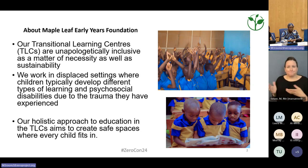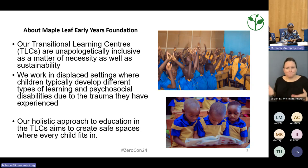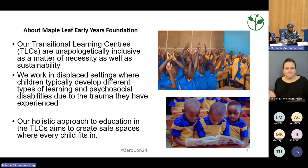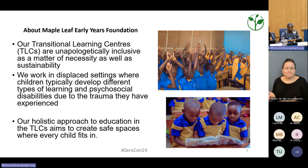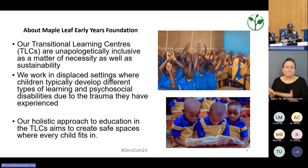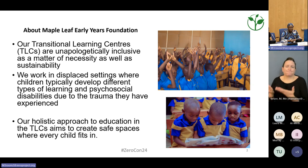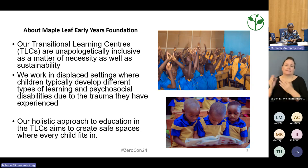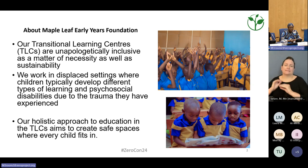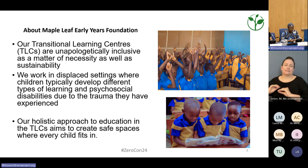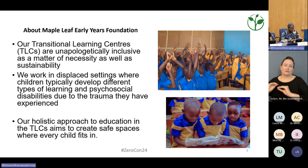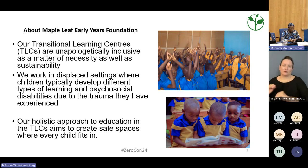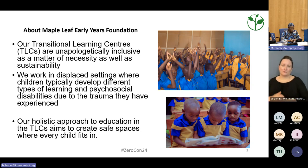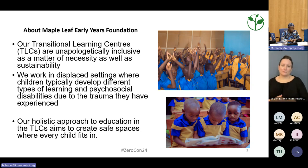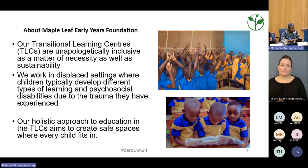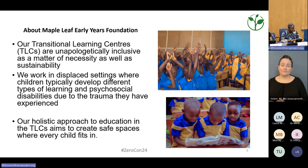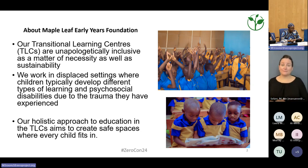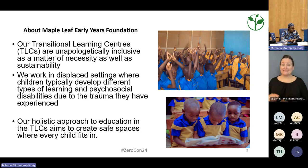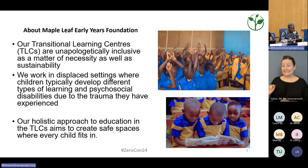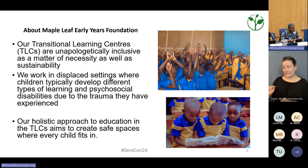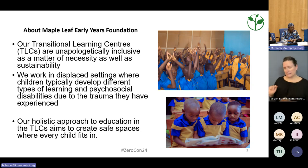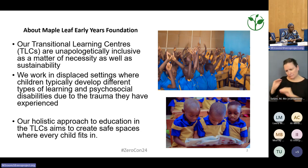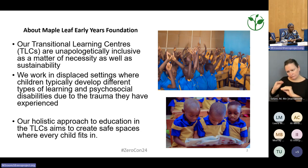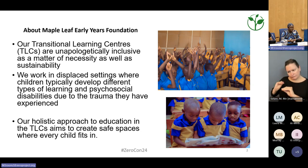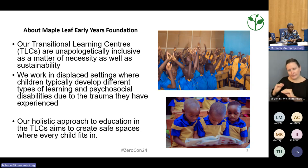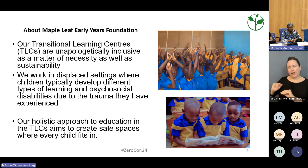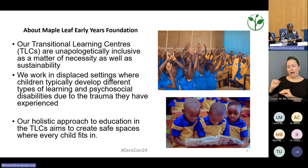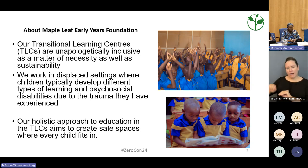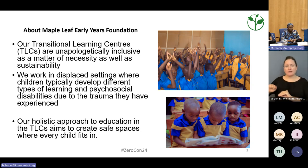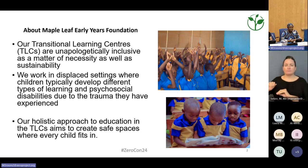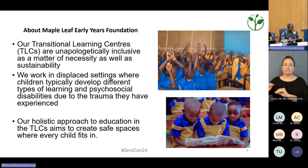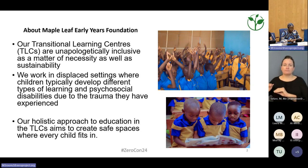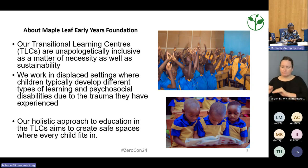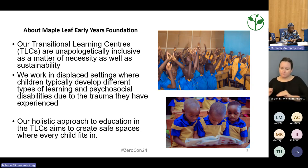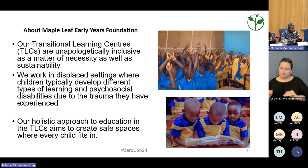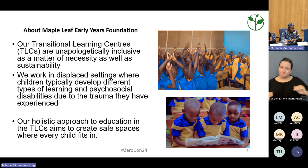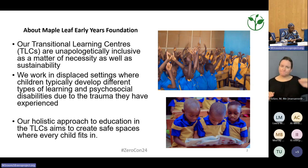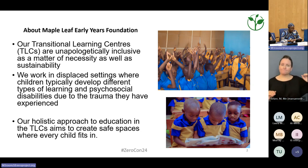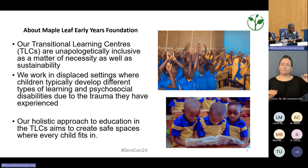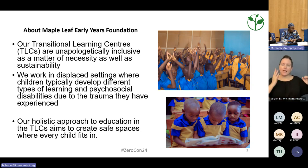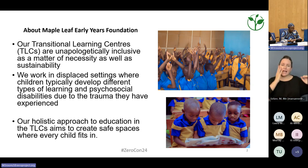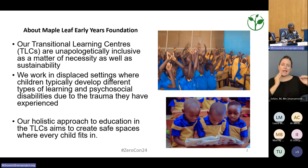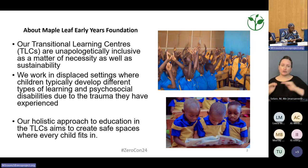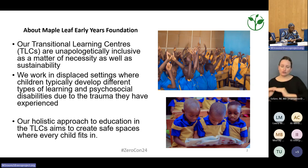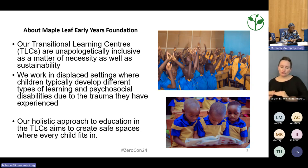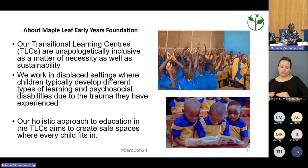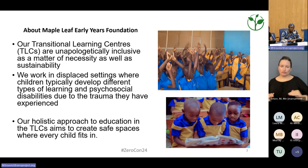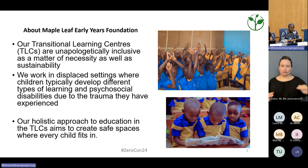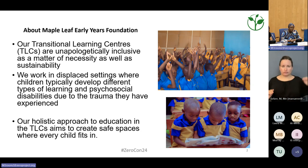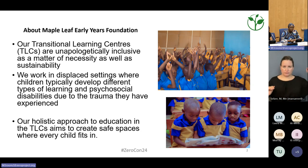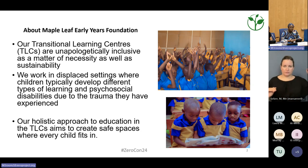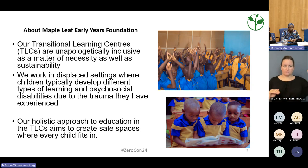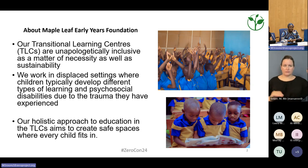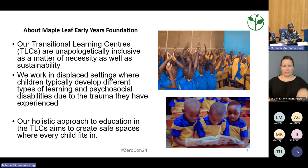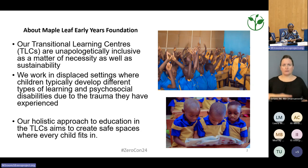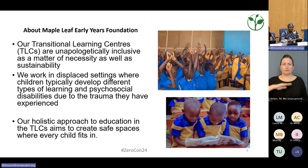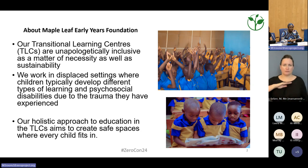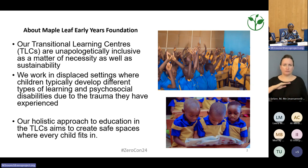both formal and informal. And because we work in displaced settings it is imperative to accommodate